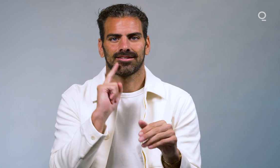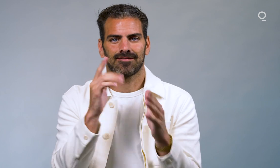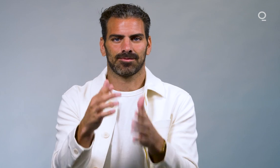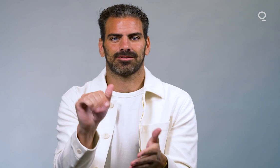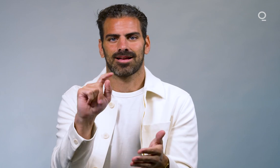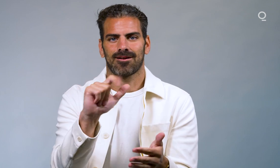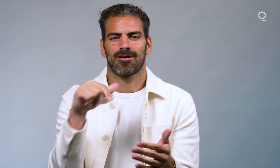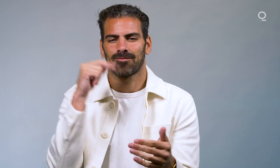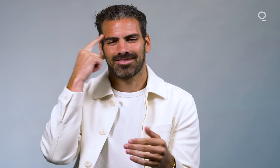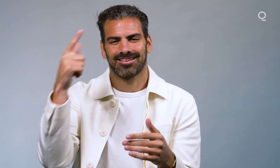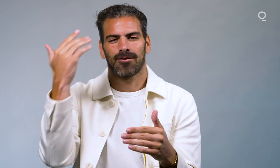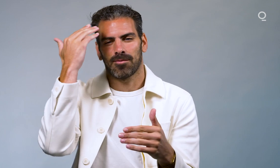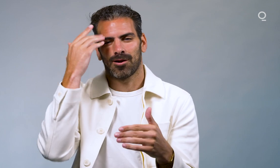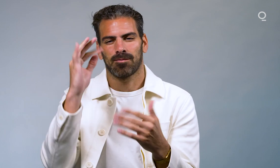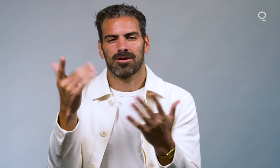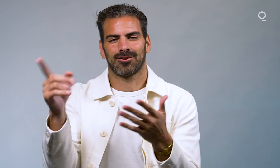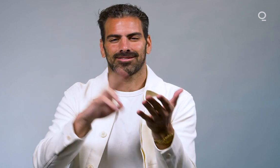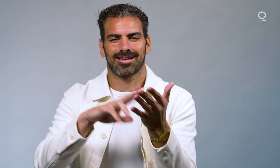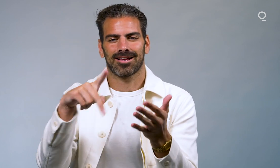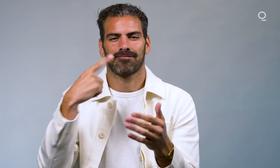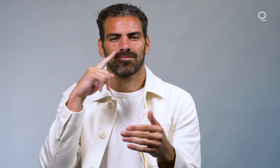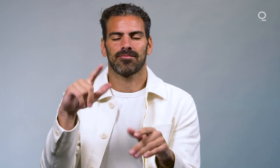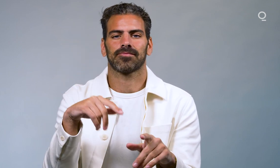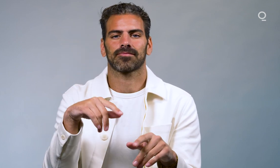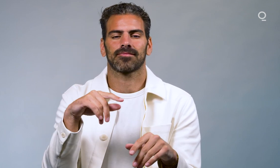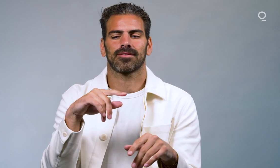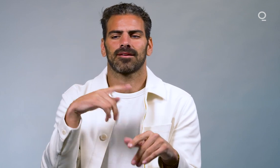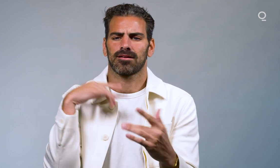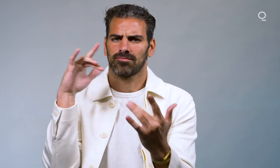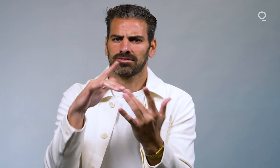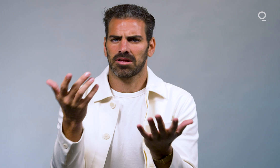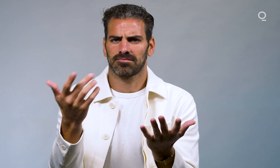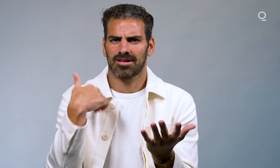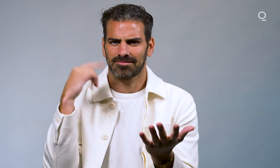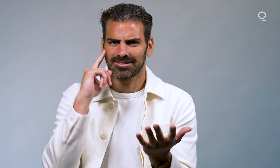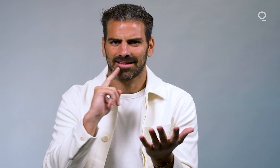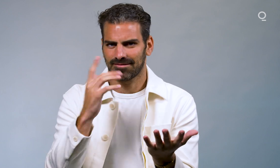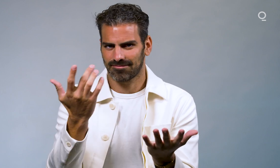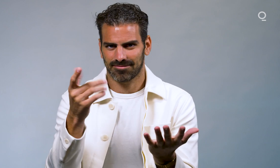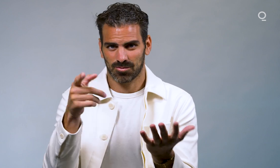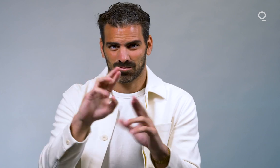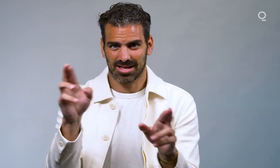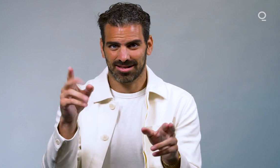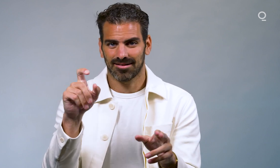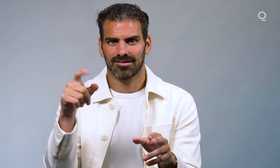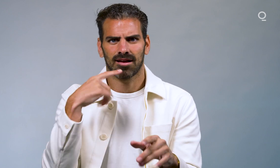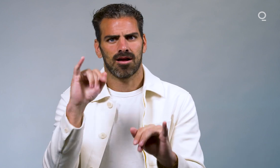and certainly a competition, I felt like wasn't going to be ready for a deaf person. I certainly had never seen one on TV before. But, you know, they reached out multiple times